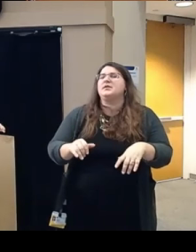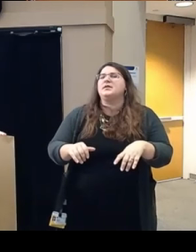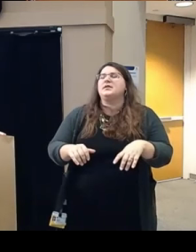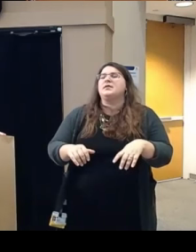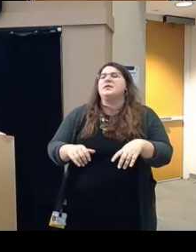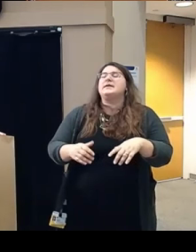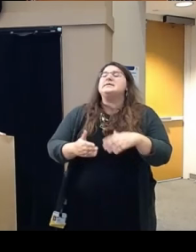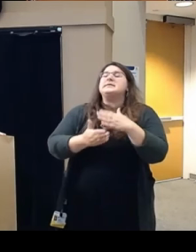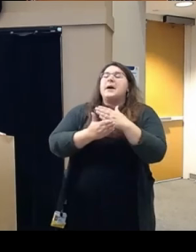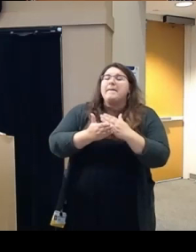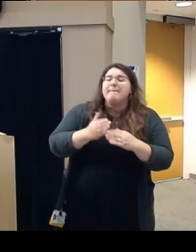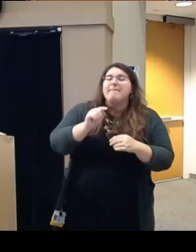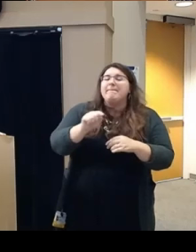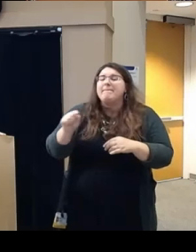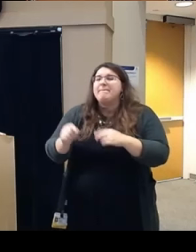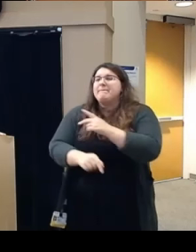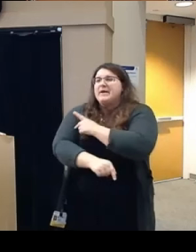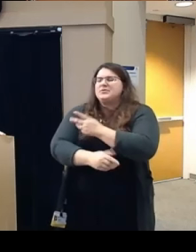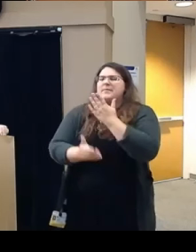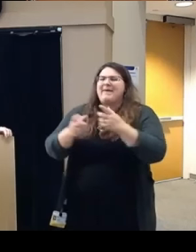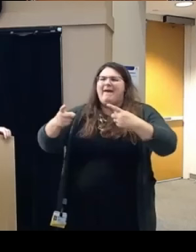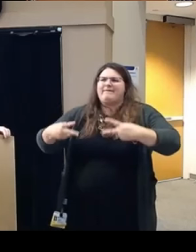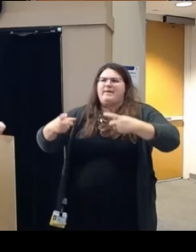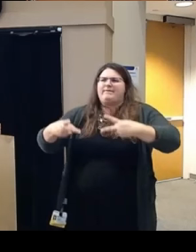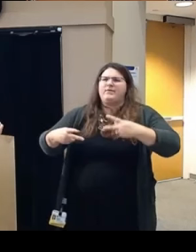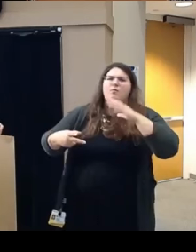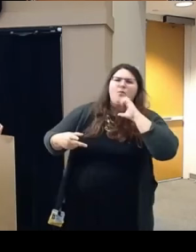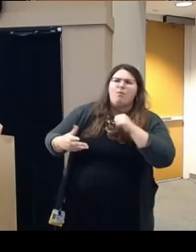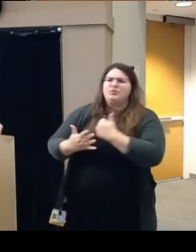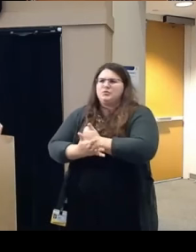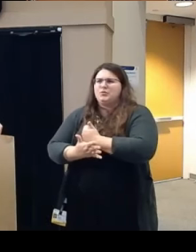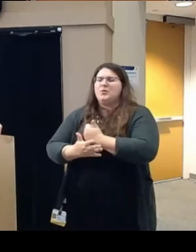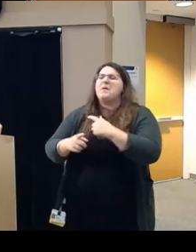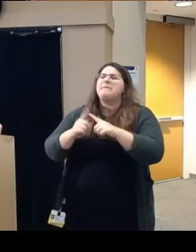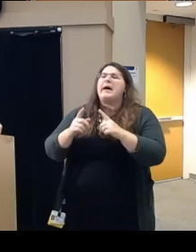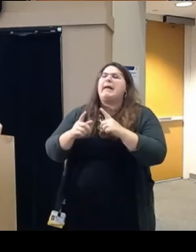result in everyone having the new plan and then across our outpatient clinics um clinicians and